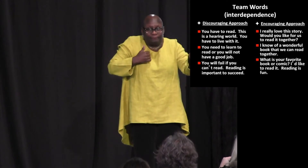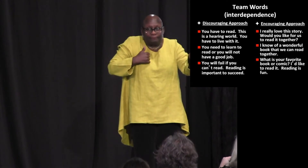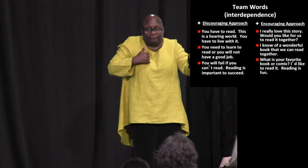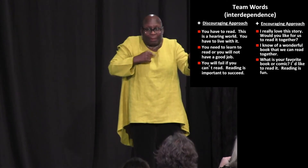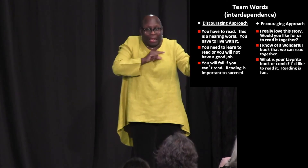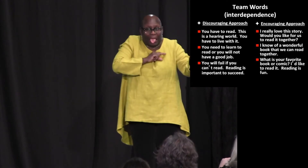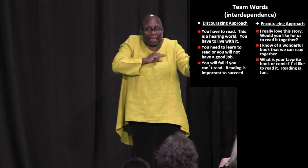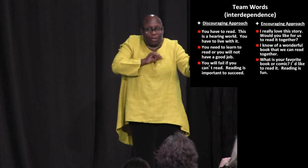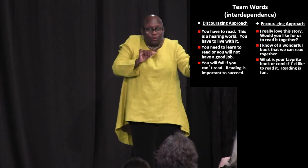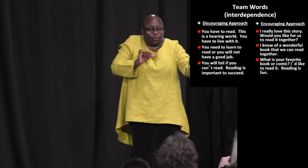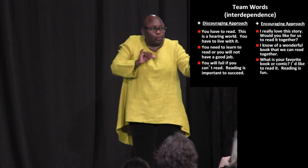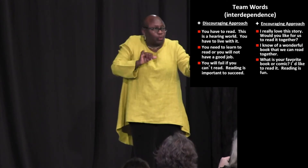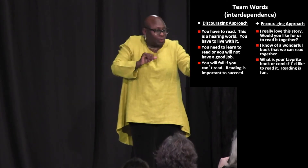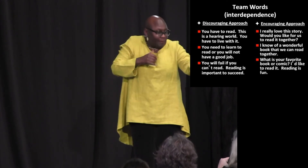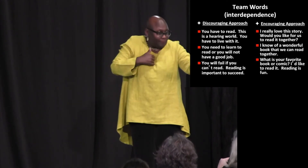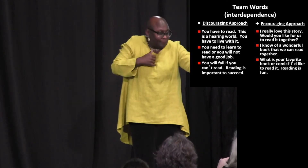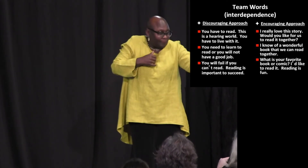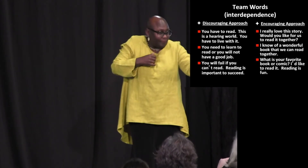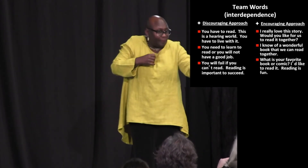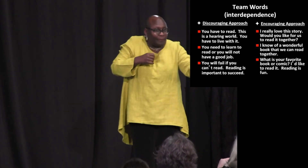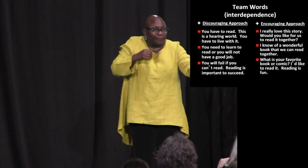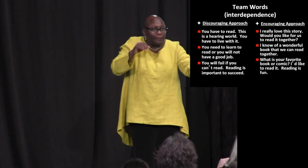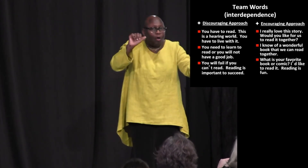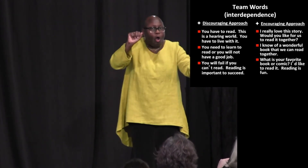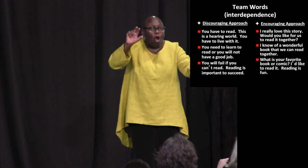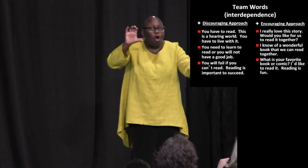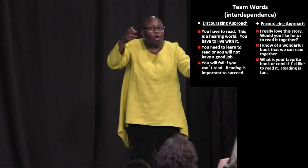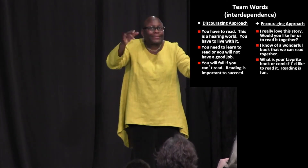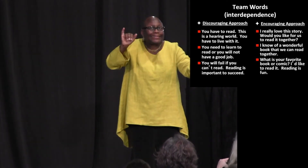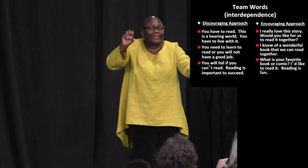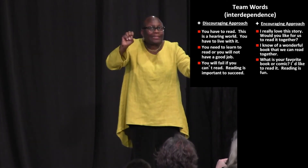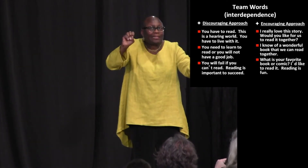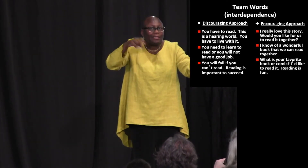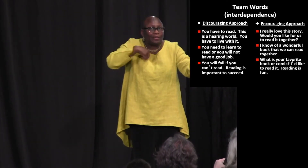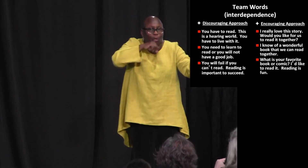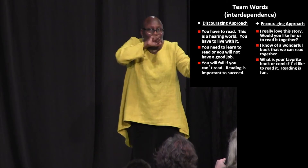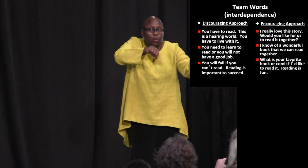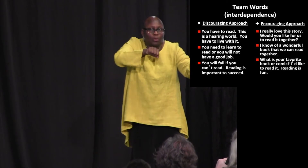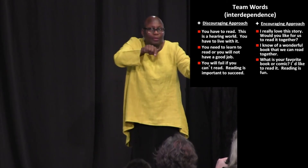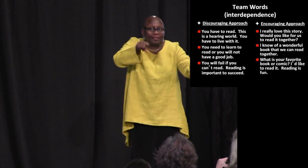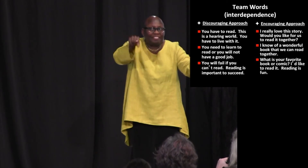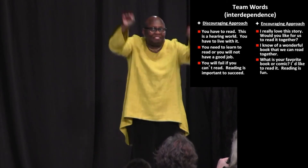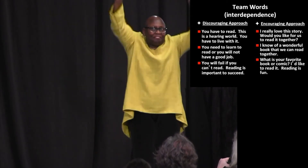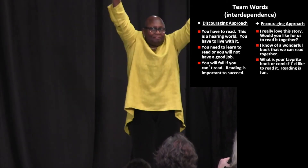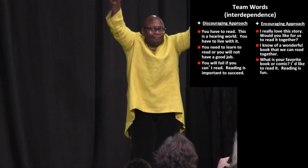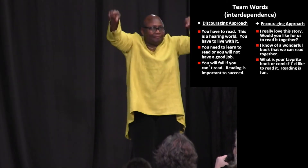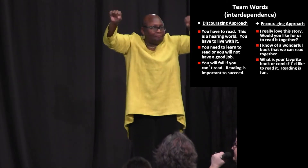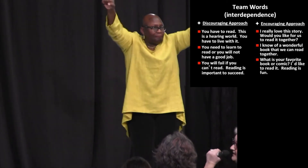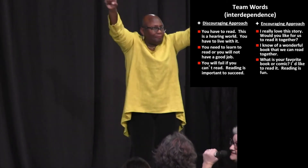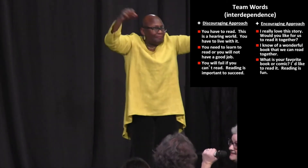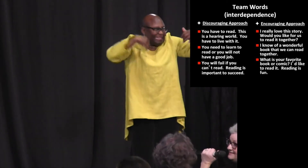they will say comic books. Is that true of anyone here?